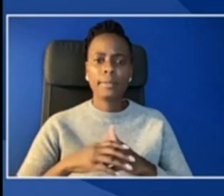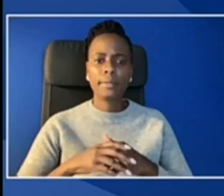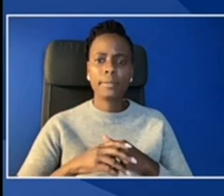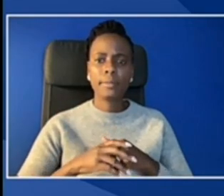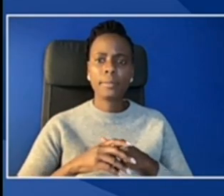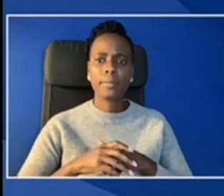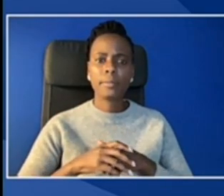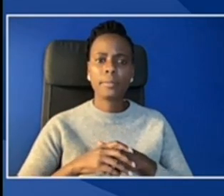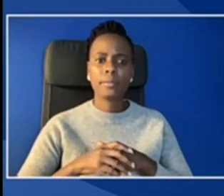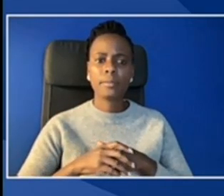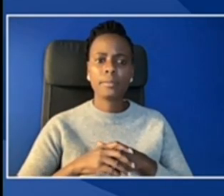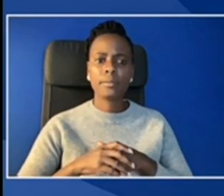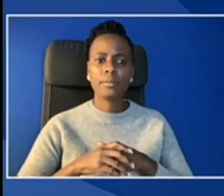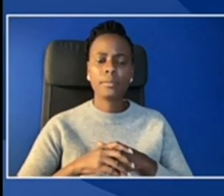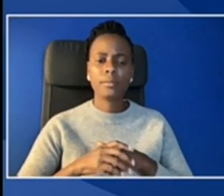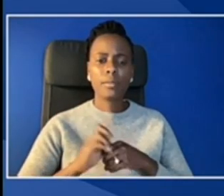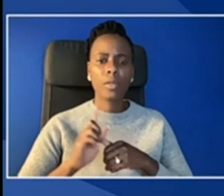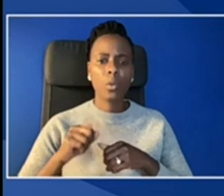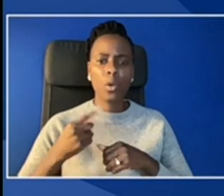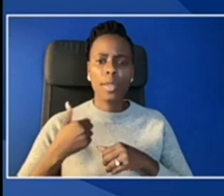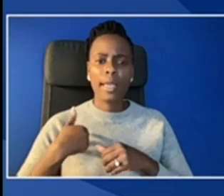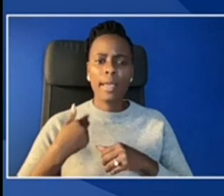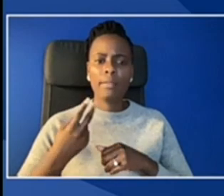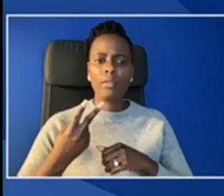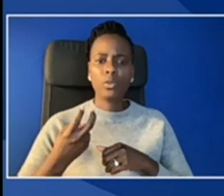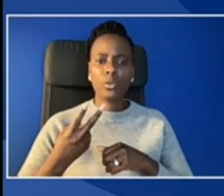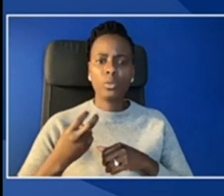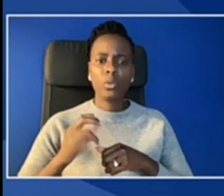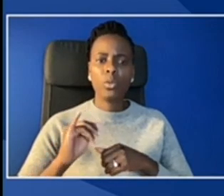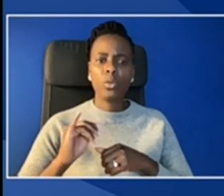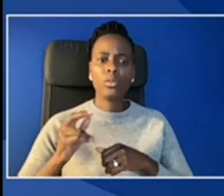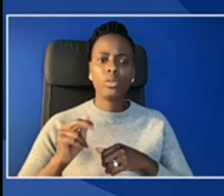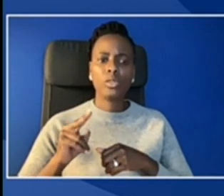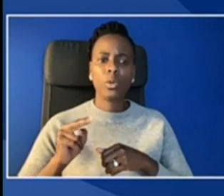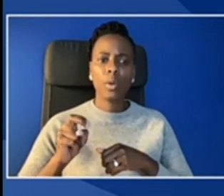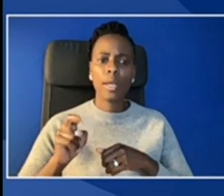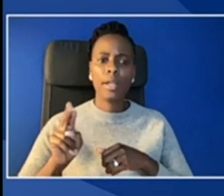We only have two more that are signed in, Joann and Lorraine. Okay. Are we going to do both?